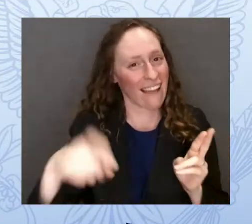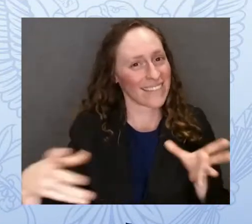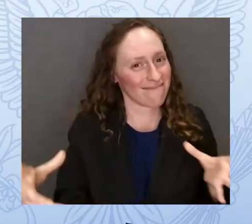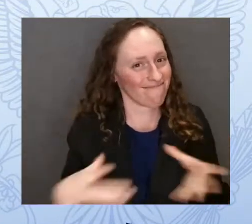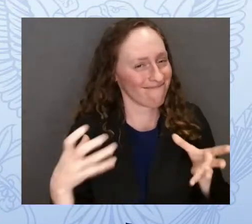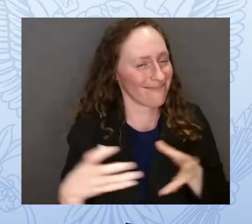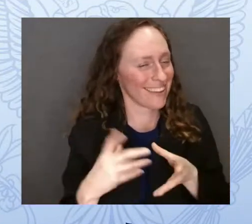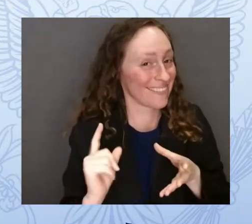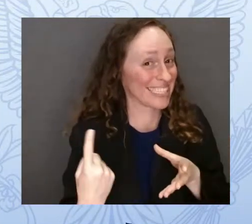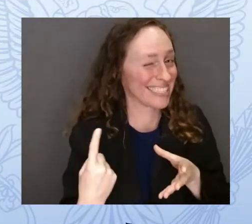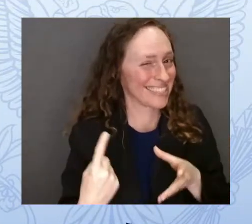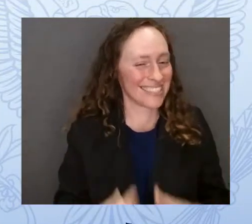Thank you.